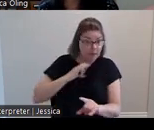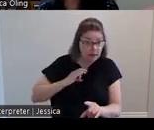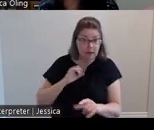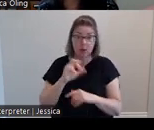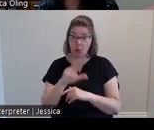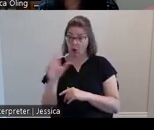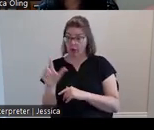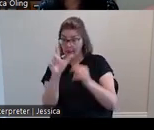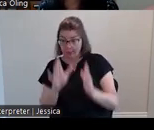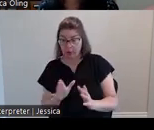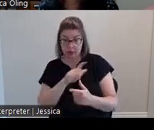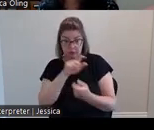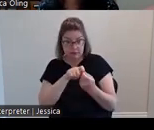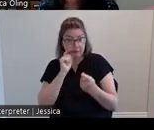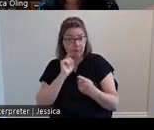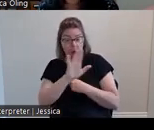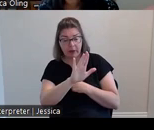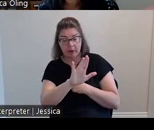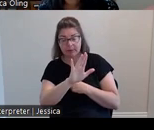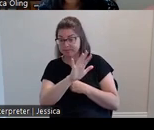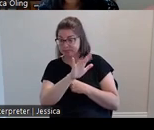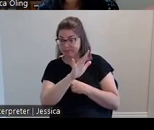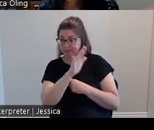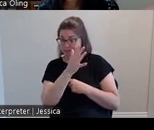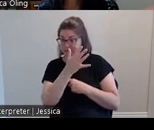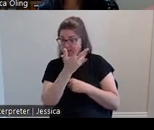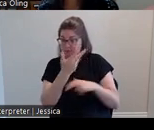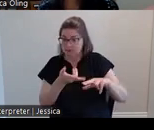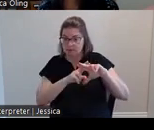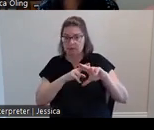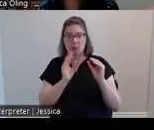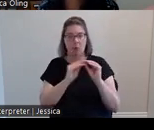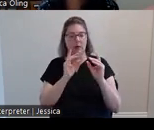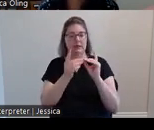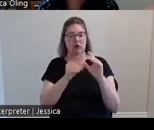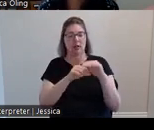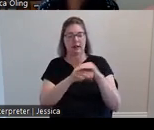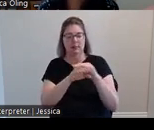specifically for the purpose of increasing digital accessibility across the board.